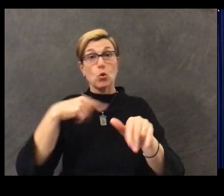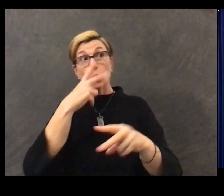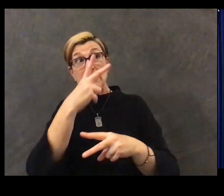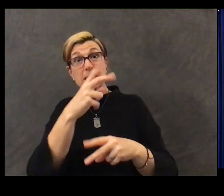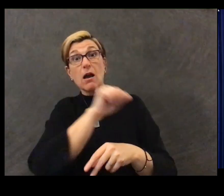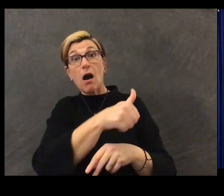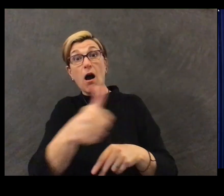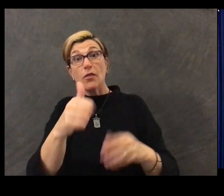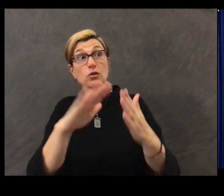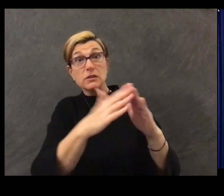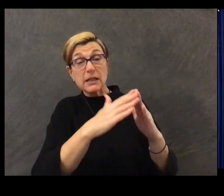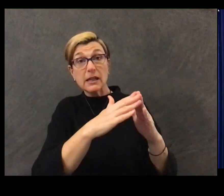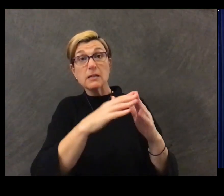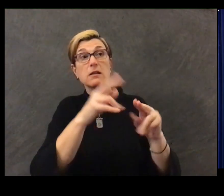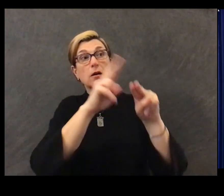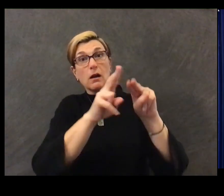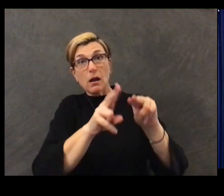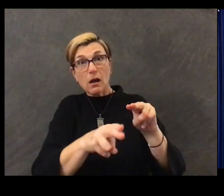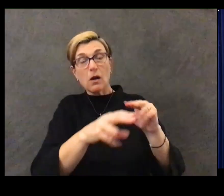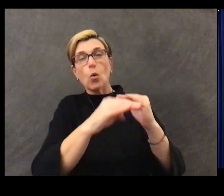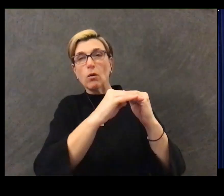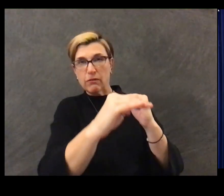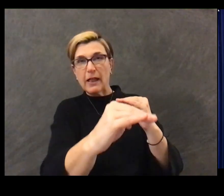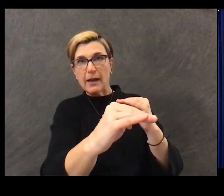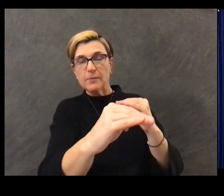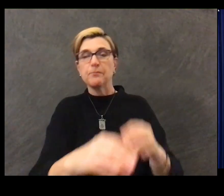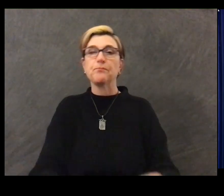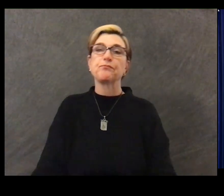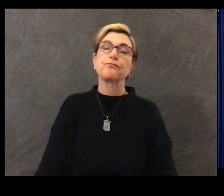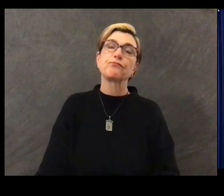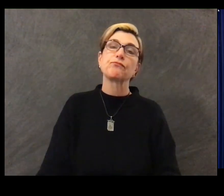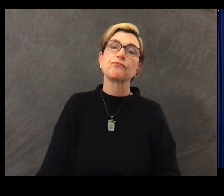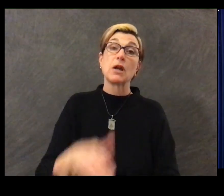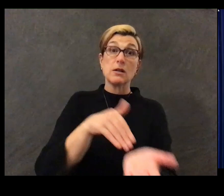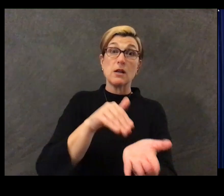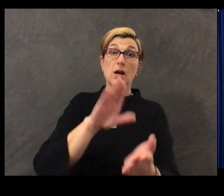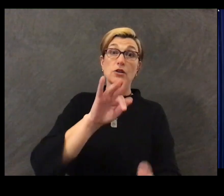coming down as you've heard from dr. Burks and we'll likely hear more that